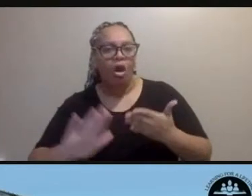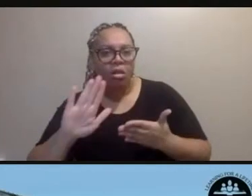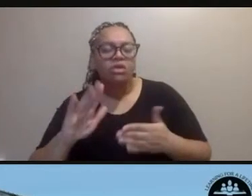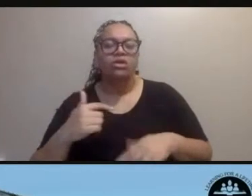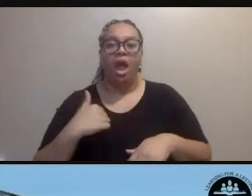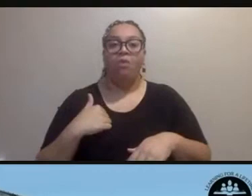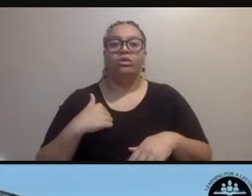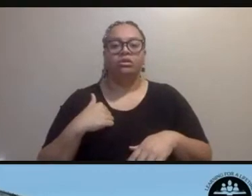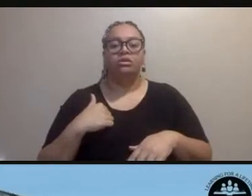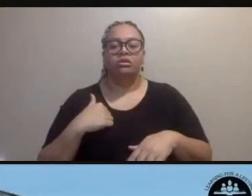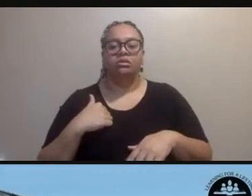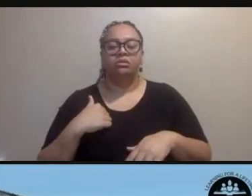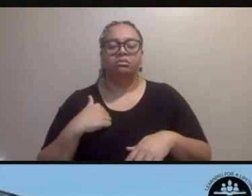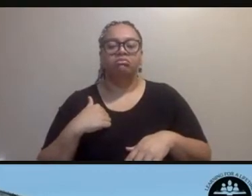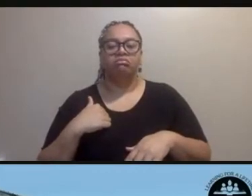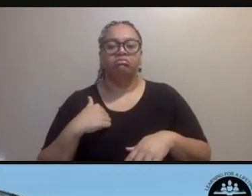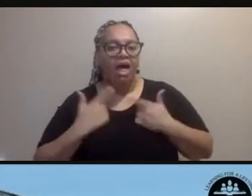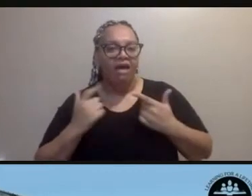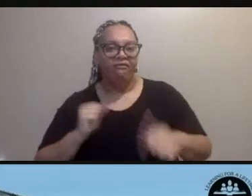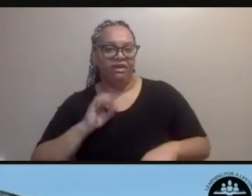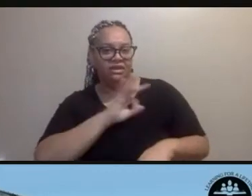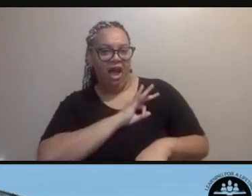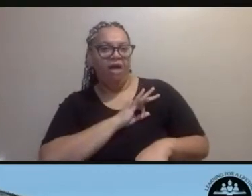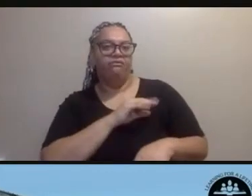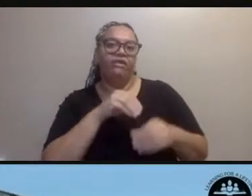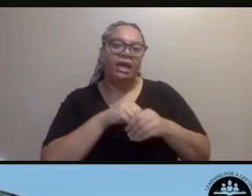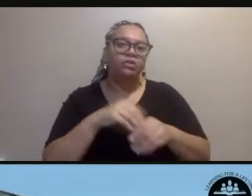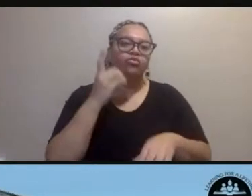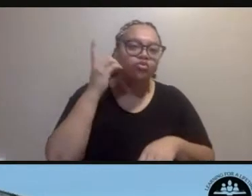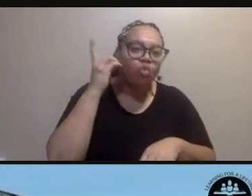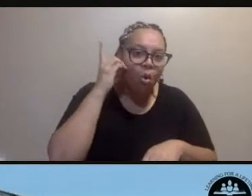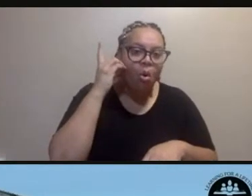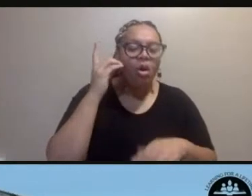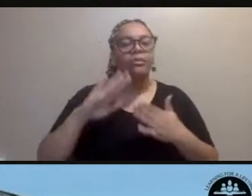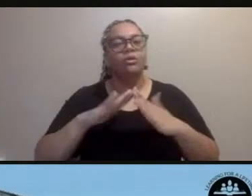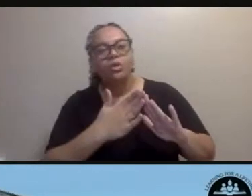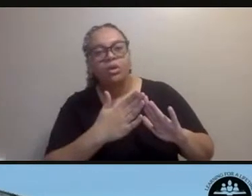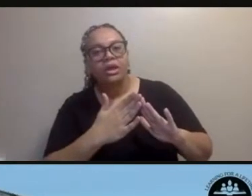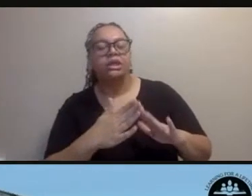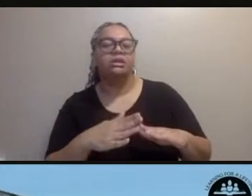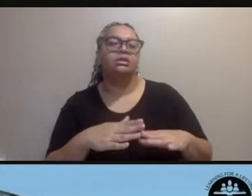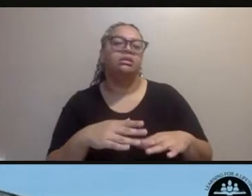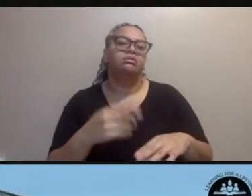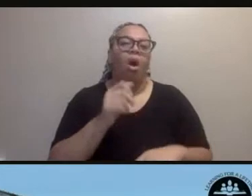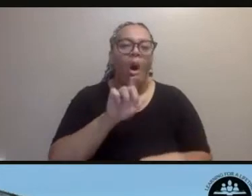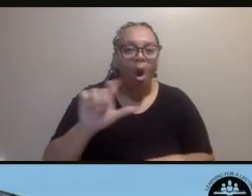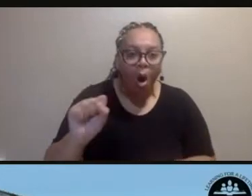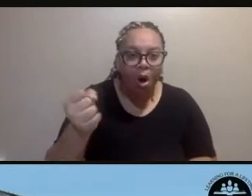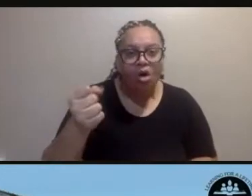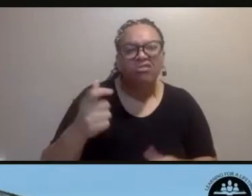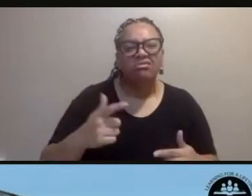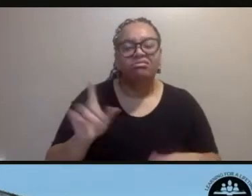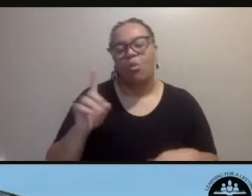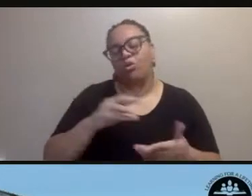BACK IN TIME WHEN I WAS IN COLLEGE AND SOME RESIDENT LIFESTYLE STAFF FOR TWO YEARS